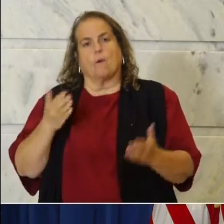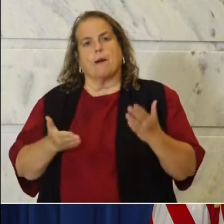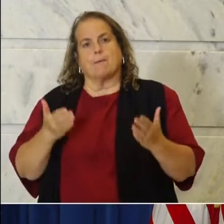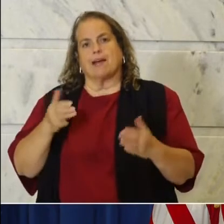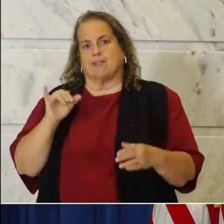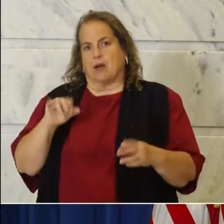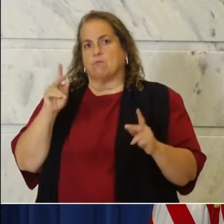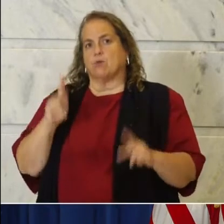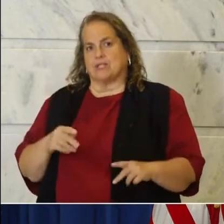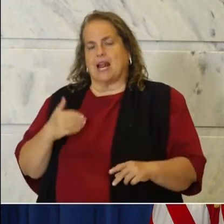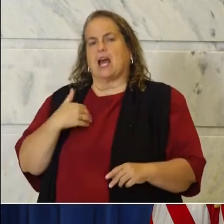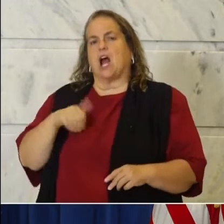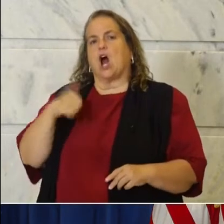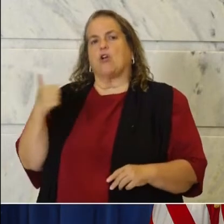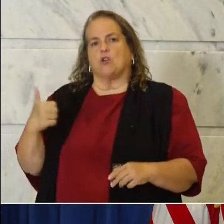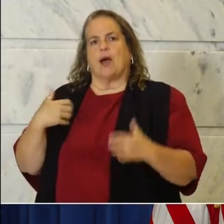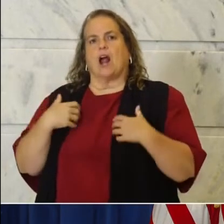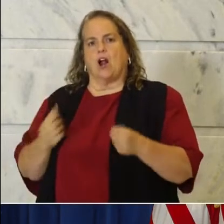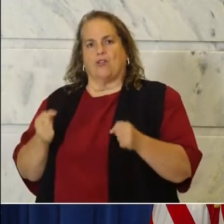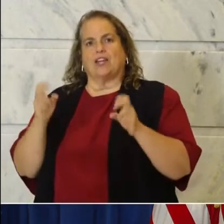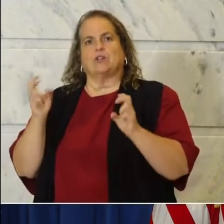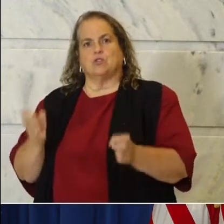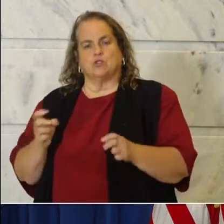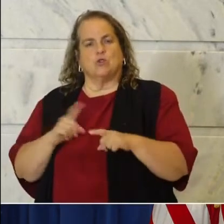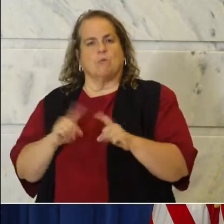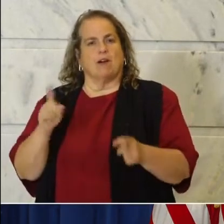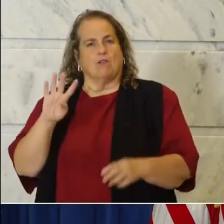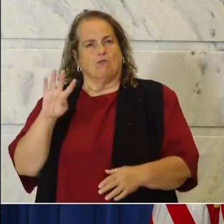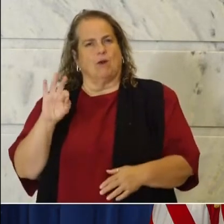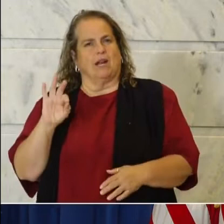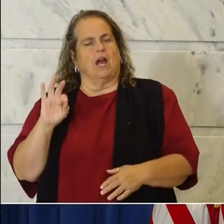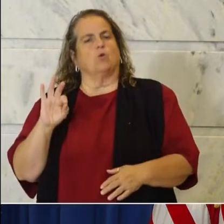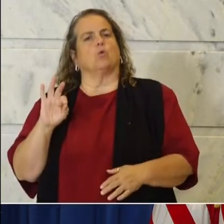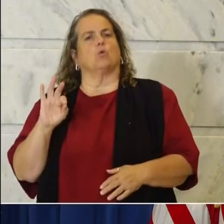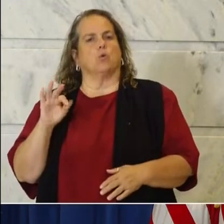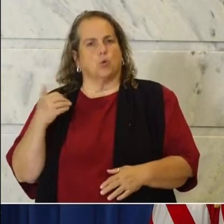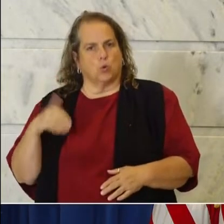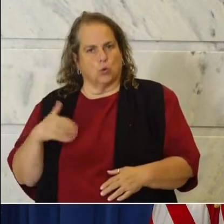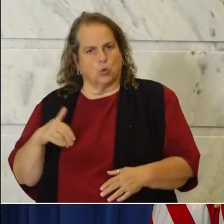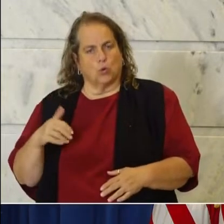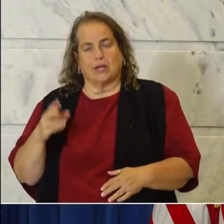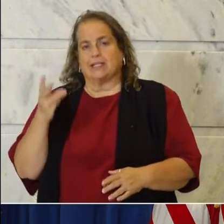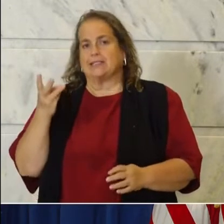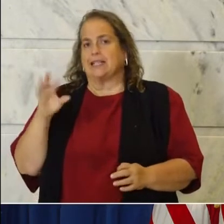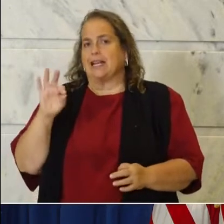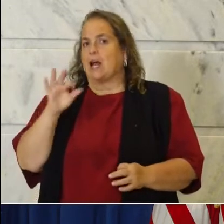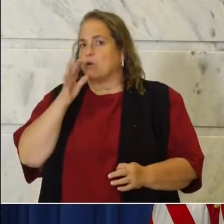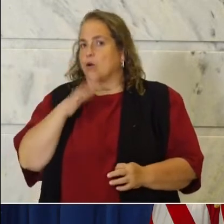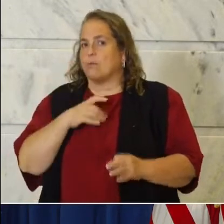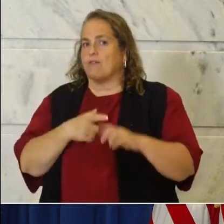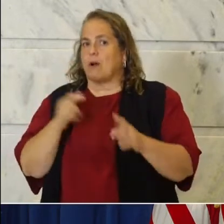one, but 49 auto hit people pretty hard. A 69 year old woman from Allen County.